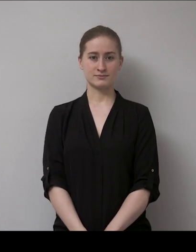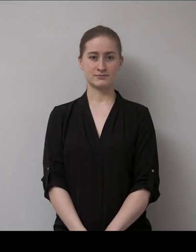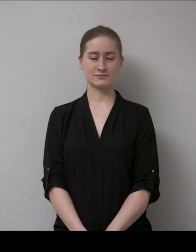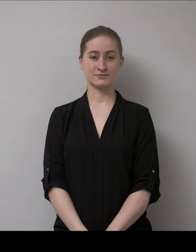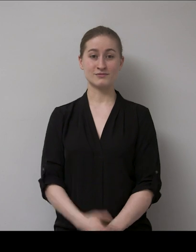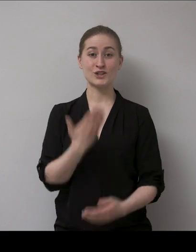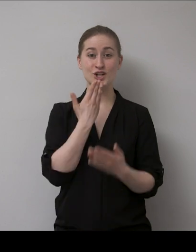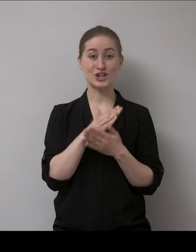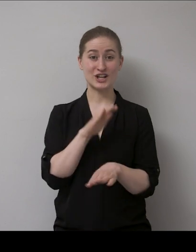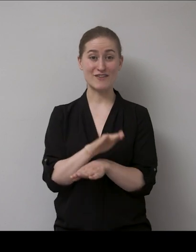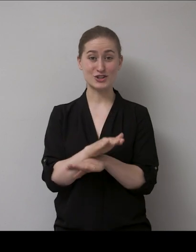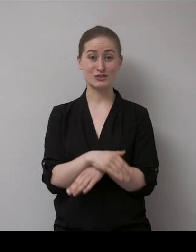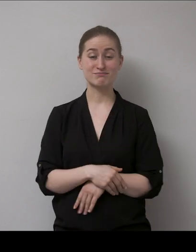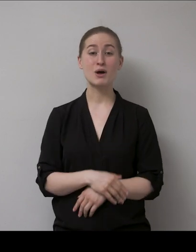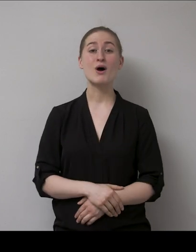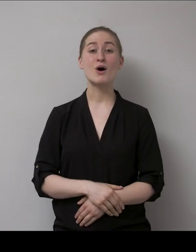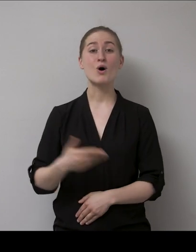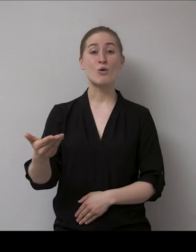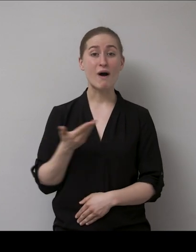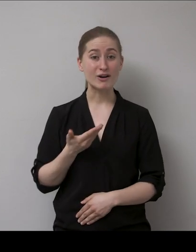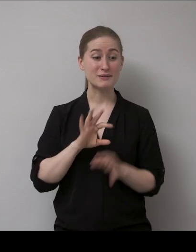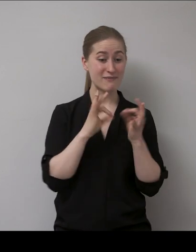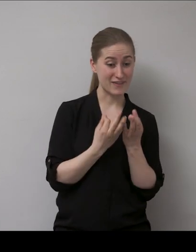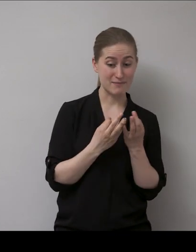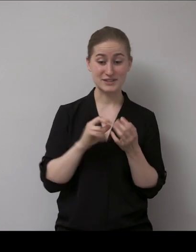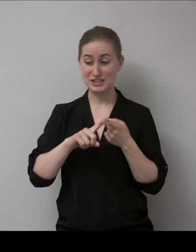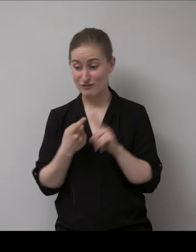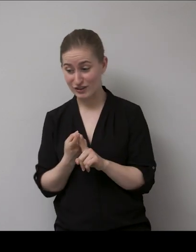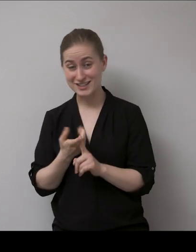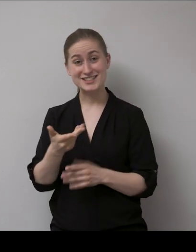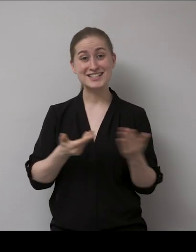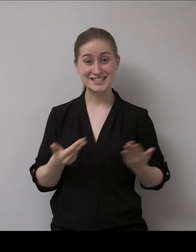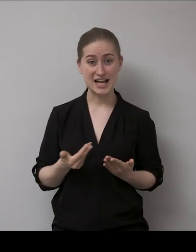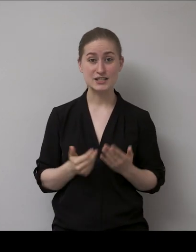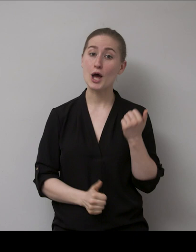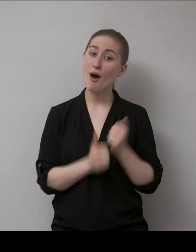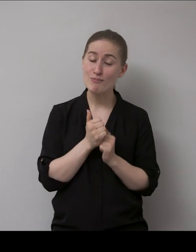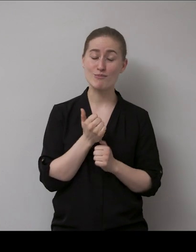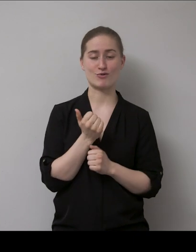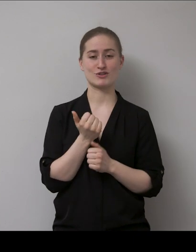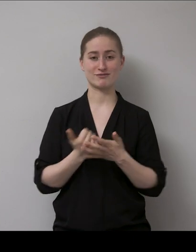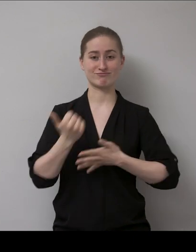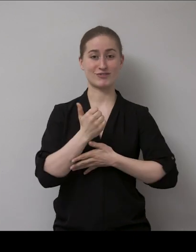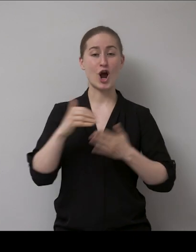Good afternoon, and welcome to our families, friends, guests, and most of all, to our newest degree recipients,